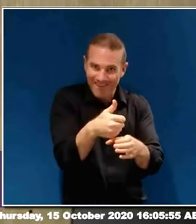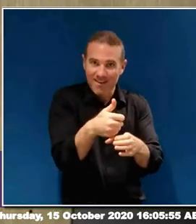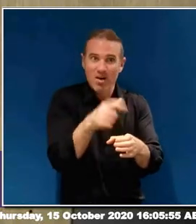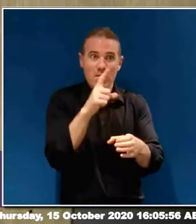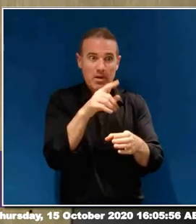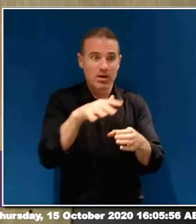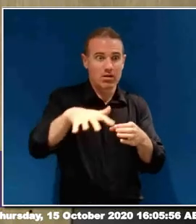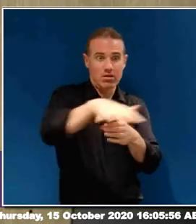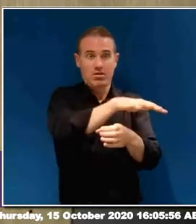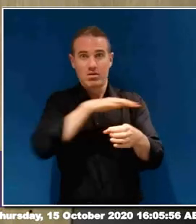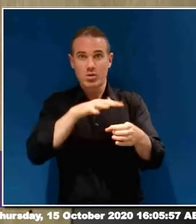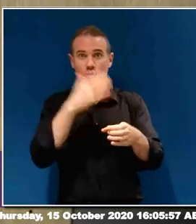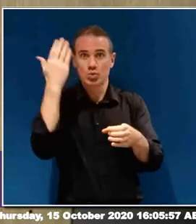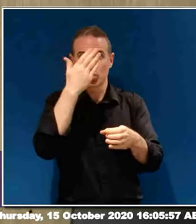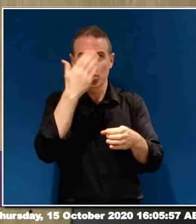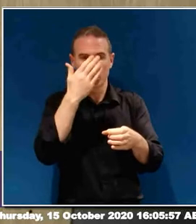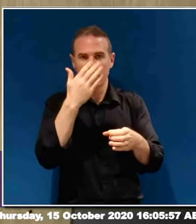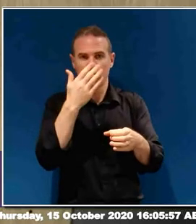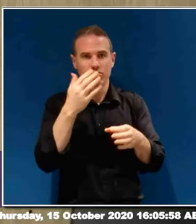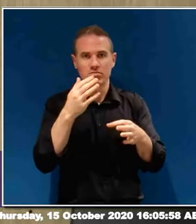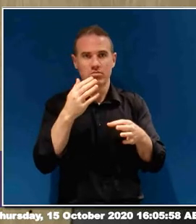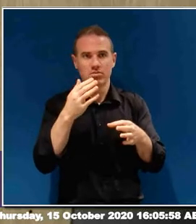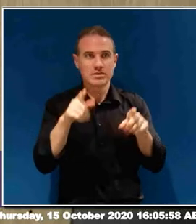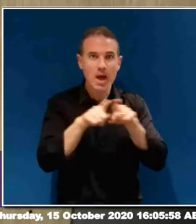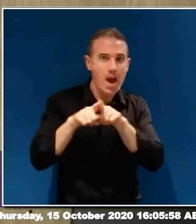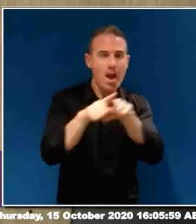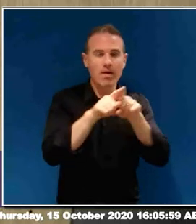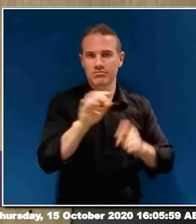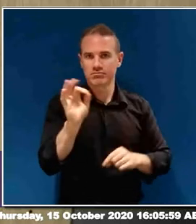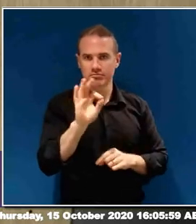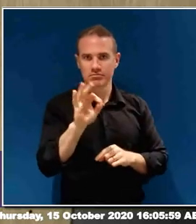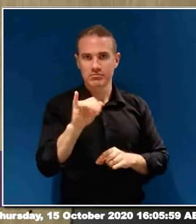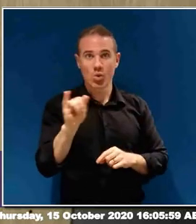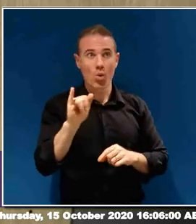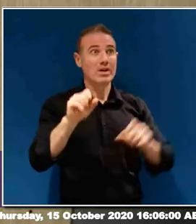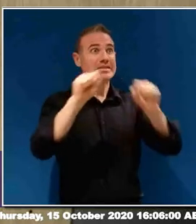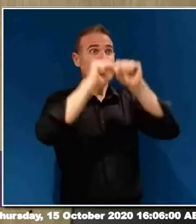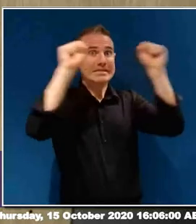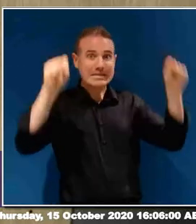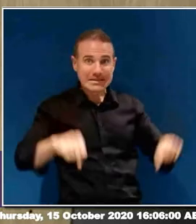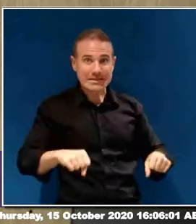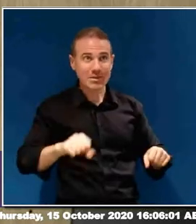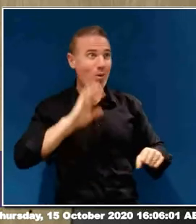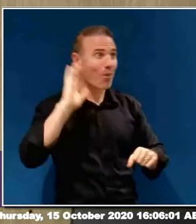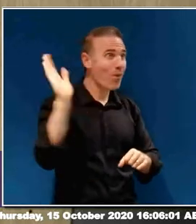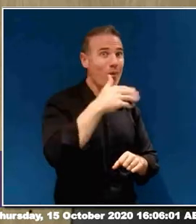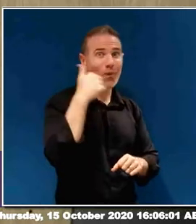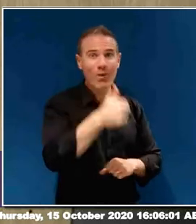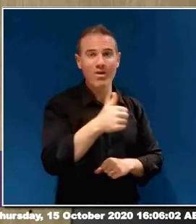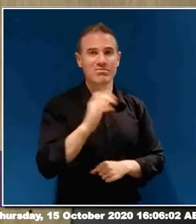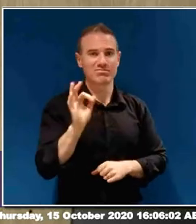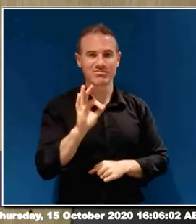So let me tell you about this amazing teacher, Mrs K, who had multiple